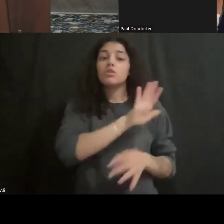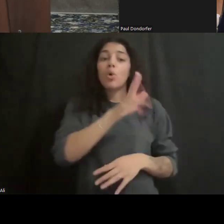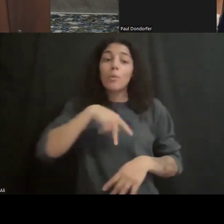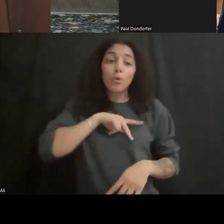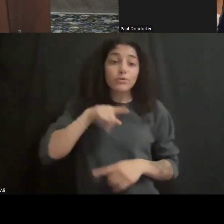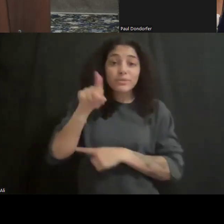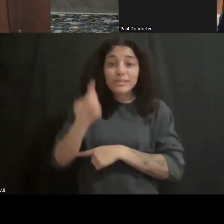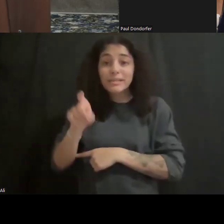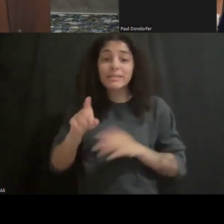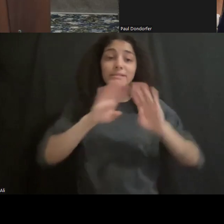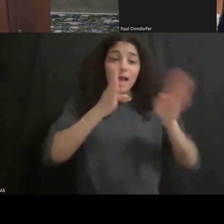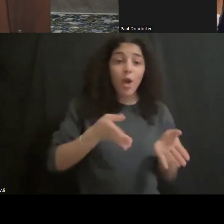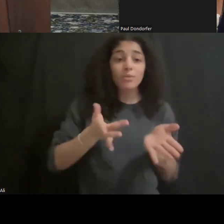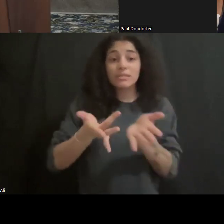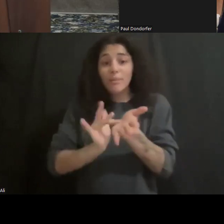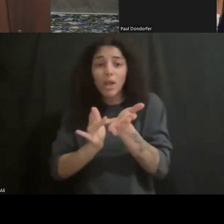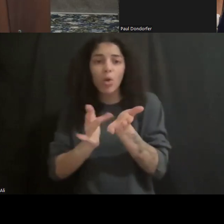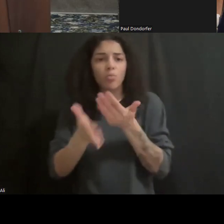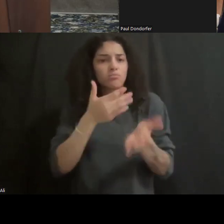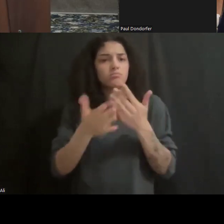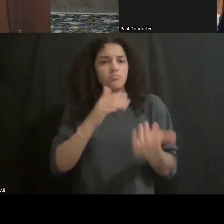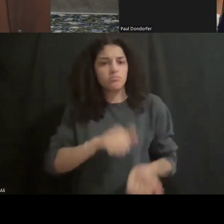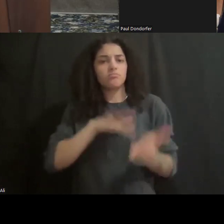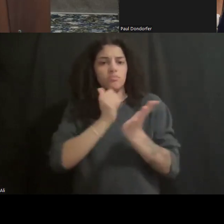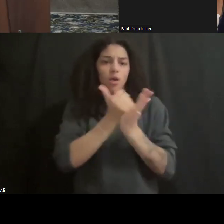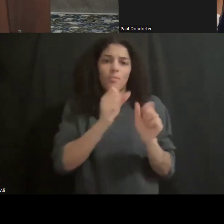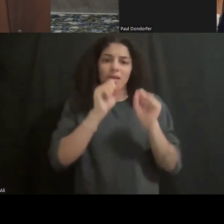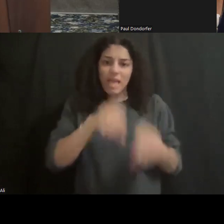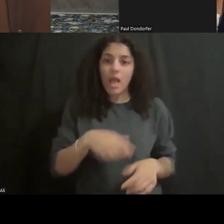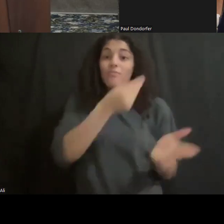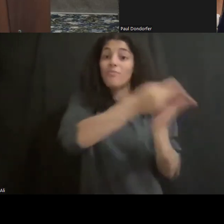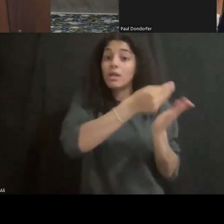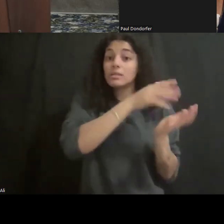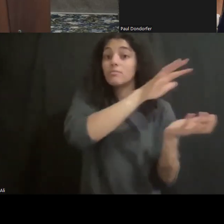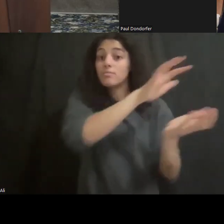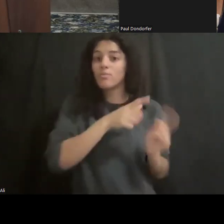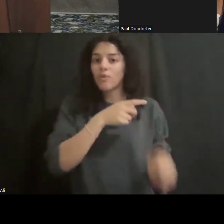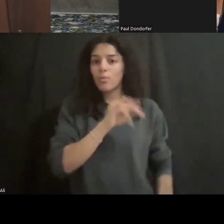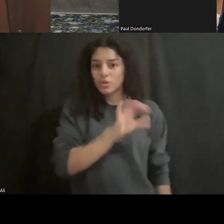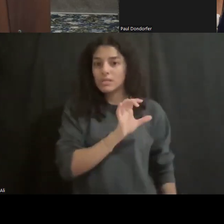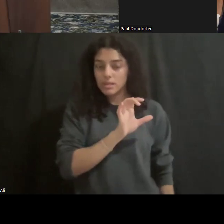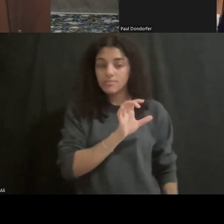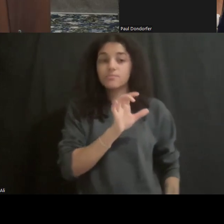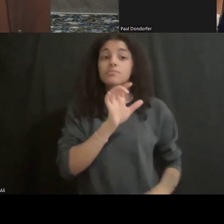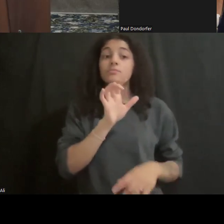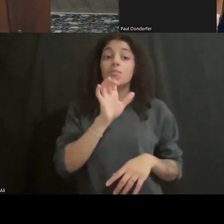secured by from New York City The asylum seekers came here to to attain the American dream and that